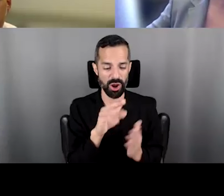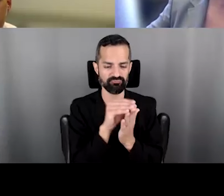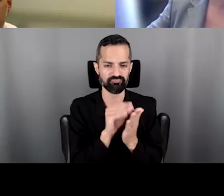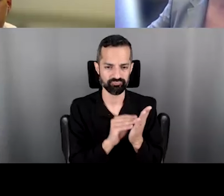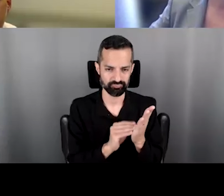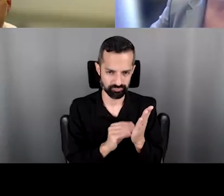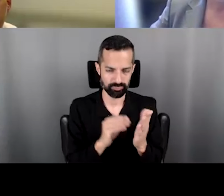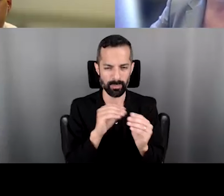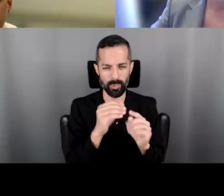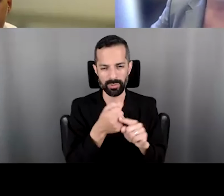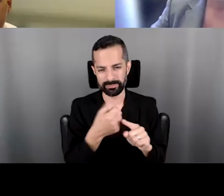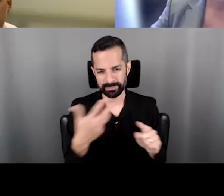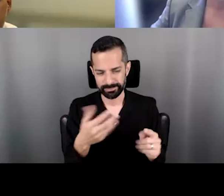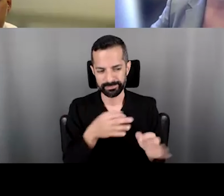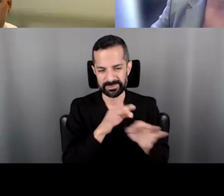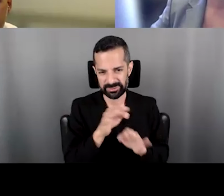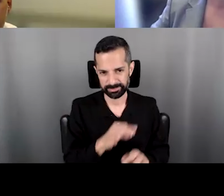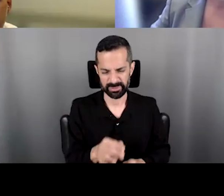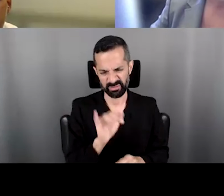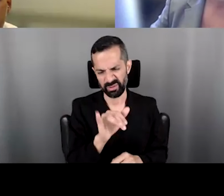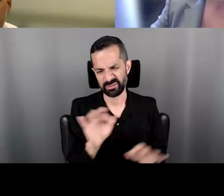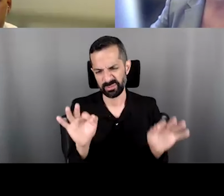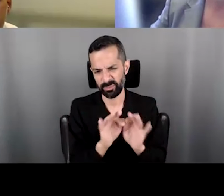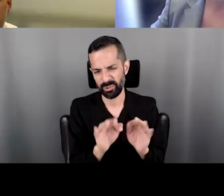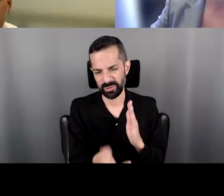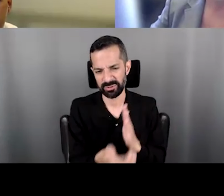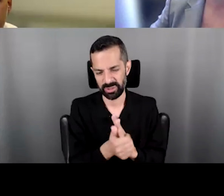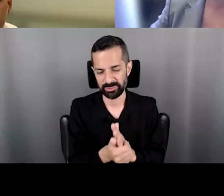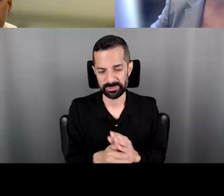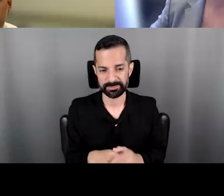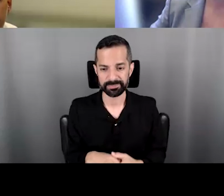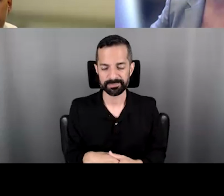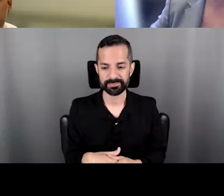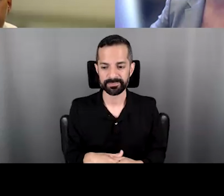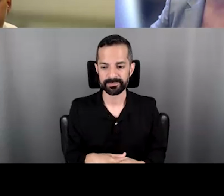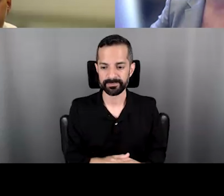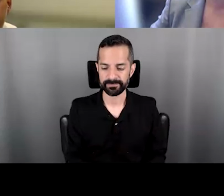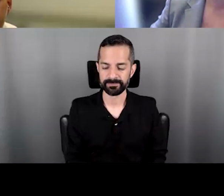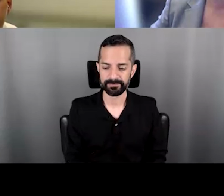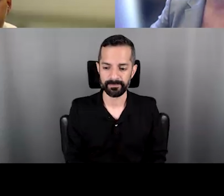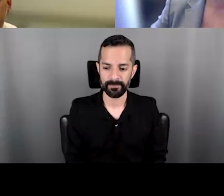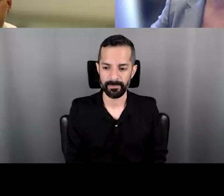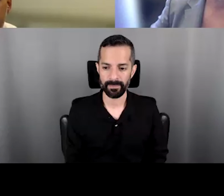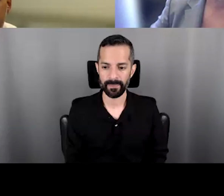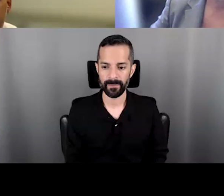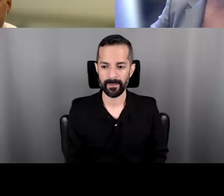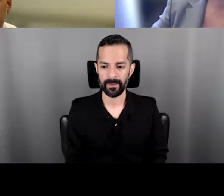are the kind of important attachments, to that request. And I just wanted to chime in.